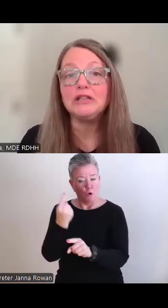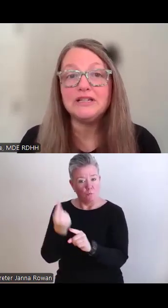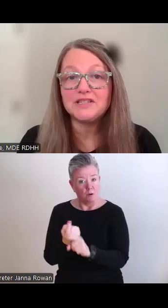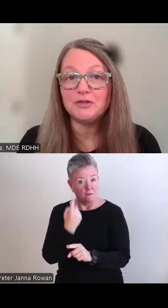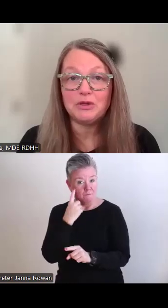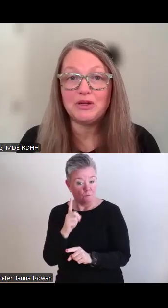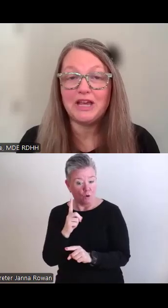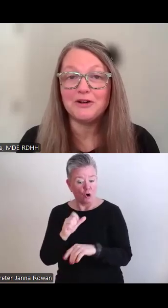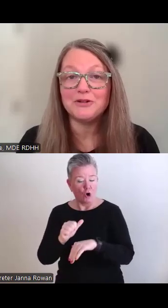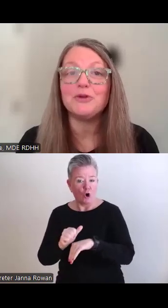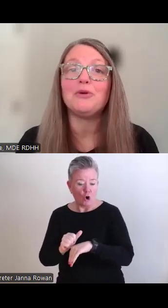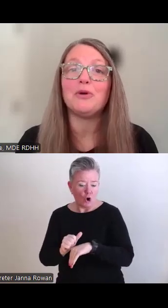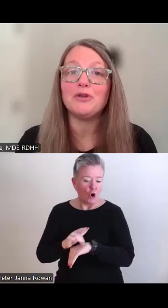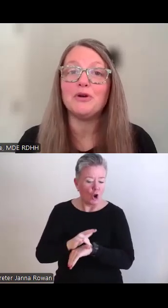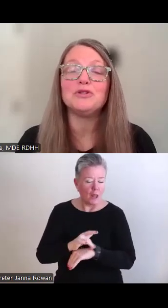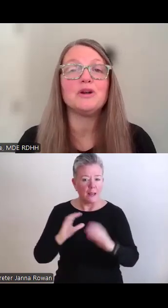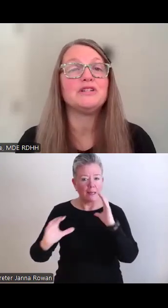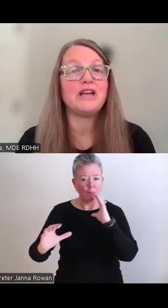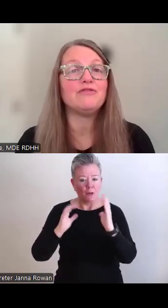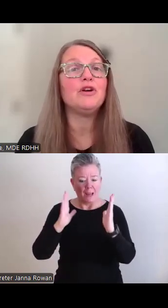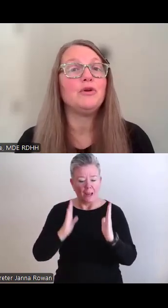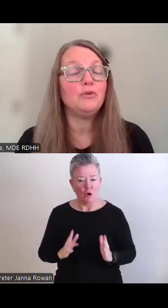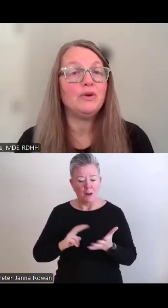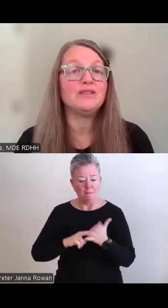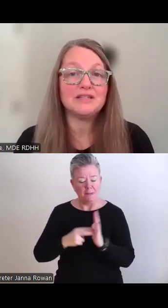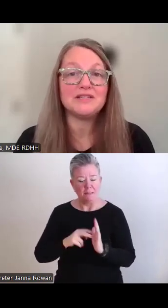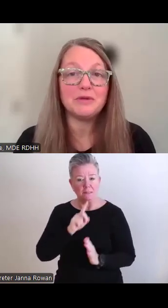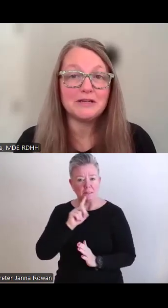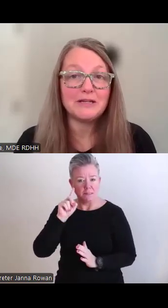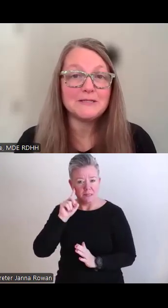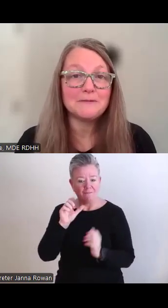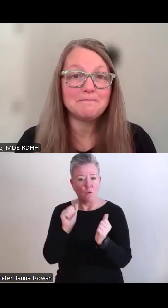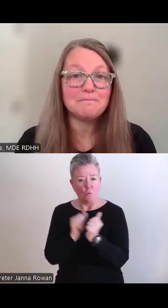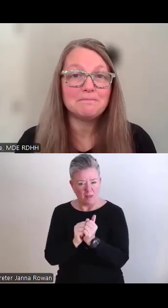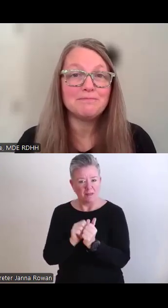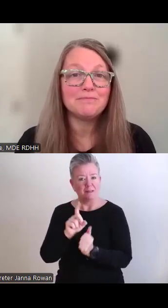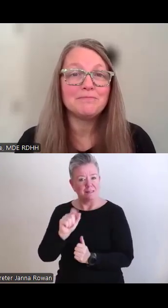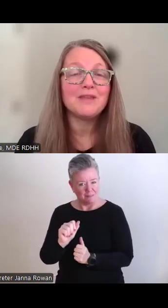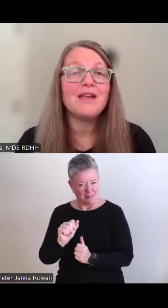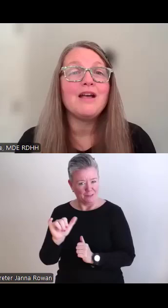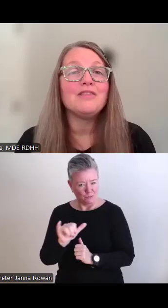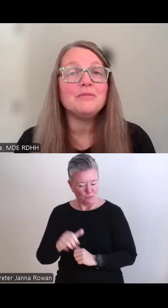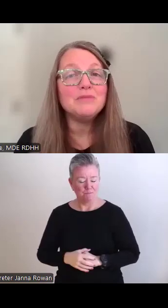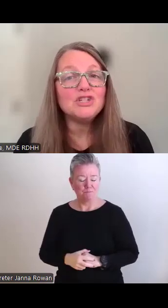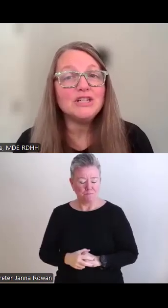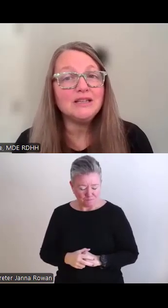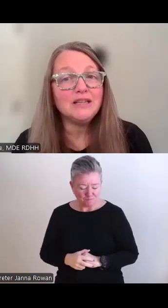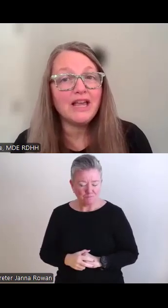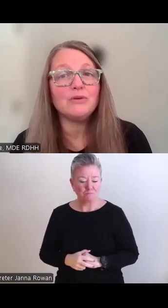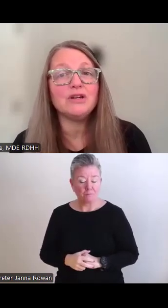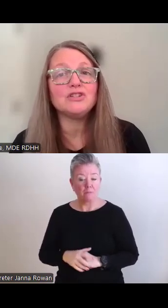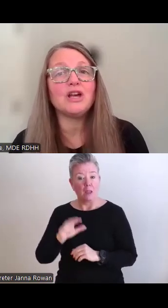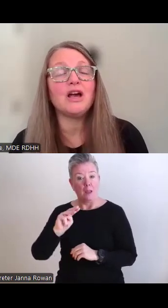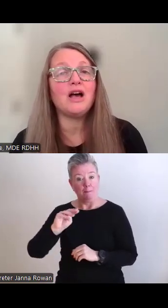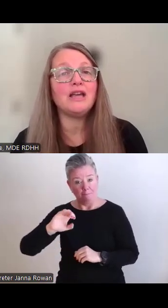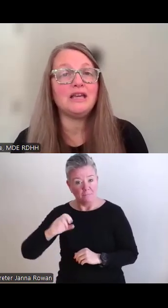earliest communicators or those who are deaf with disabilities. The Michigan language,